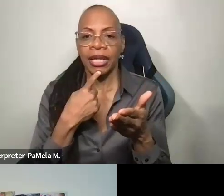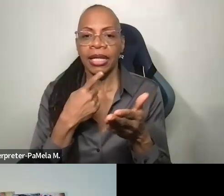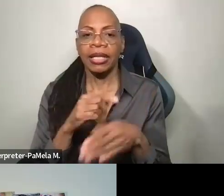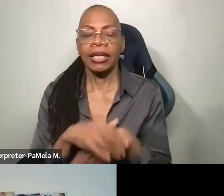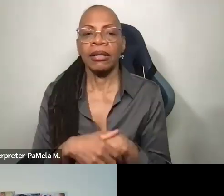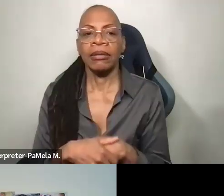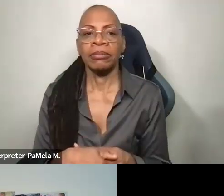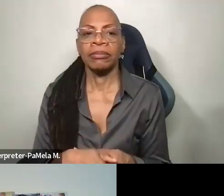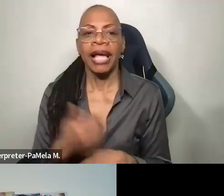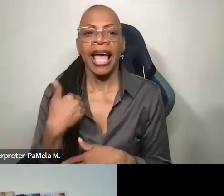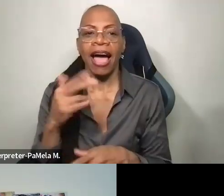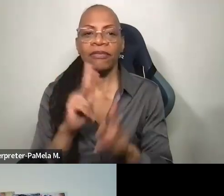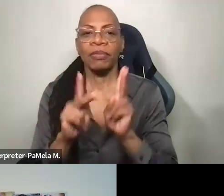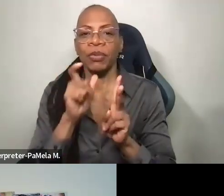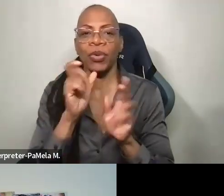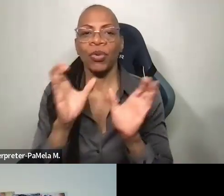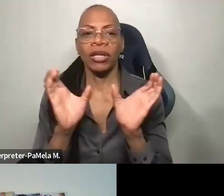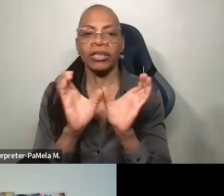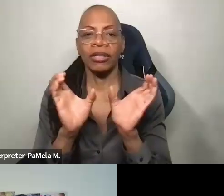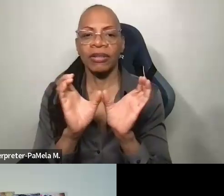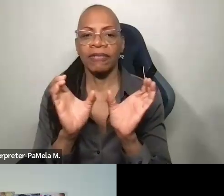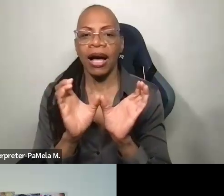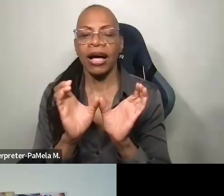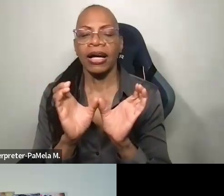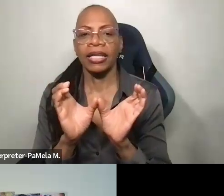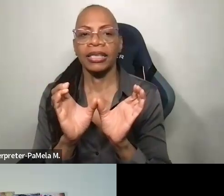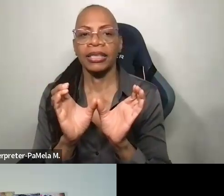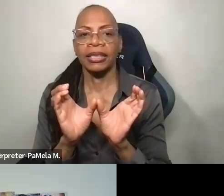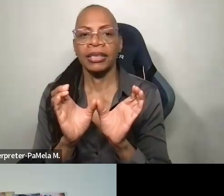they have folks who were certified, moving on, replacing them, the challenges with this.